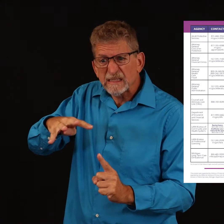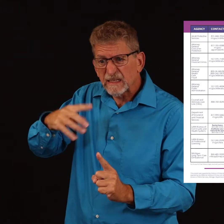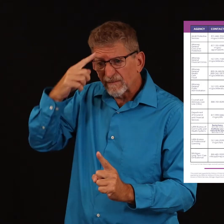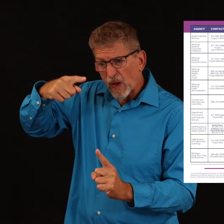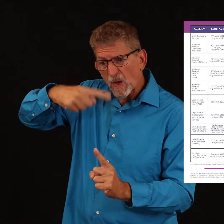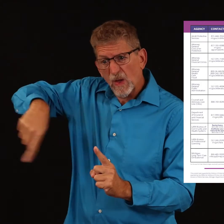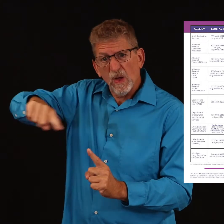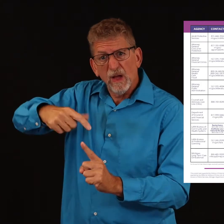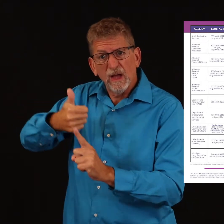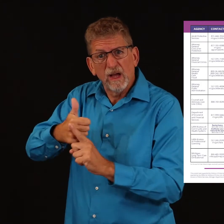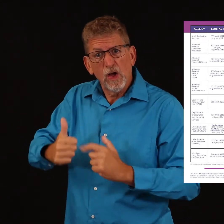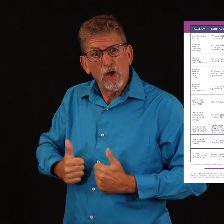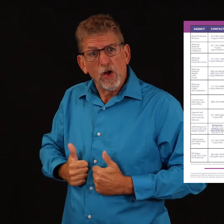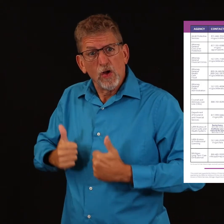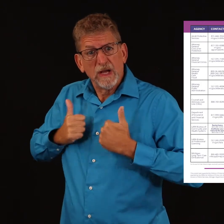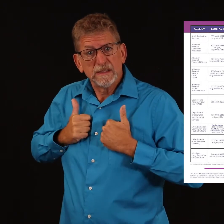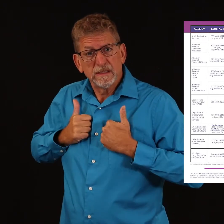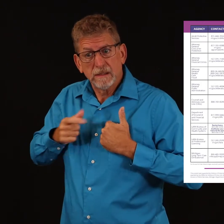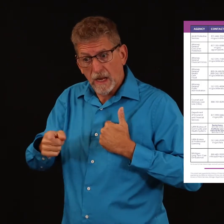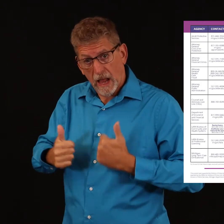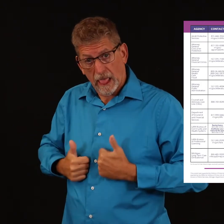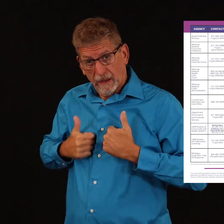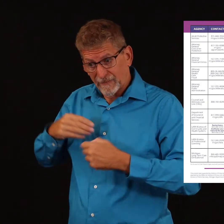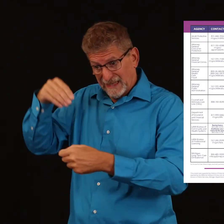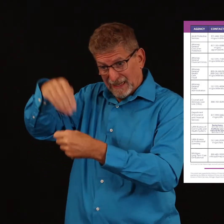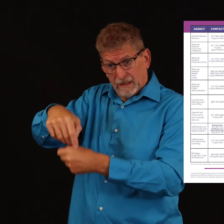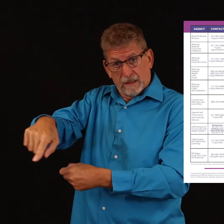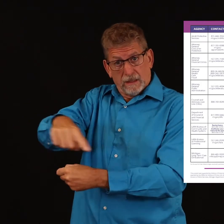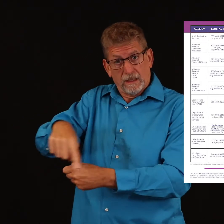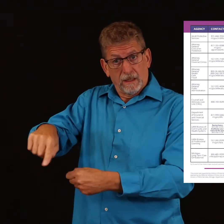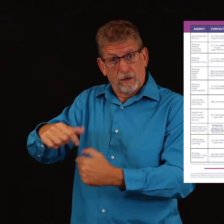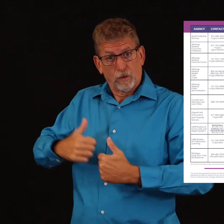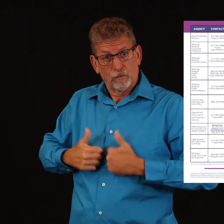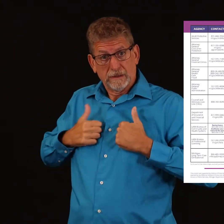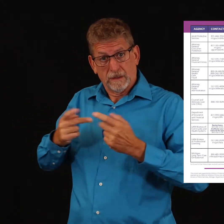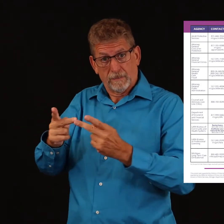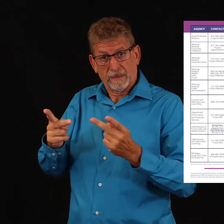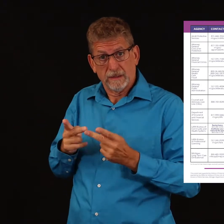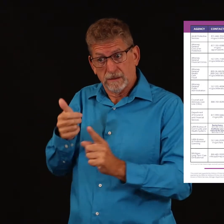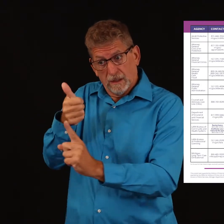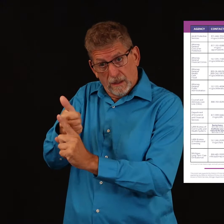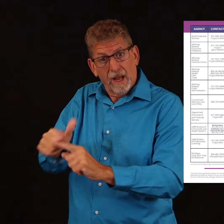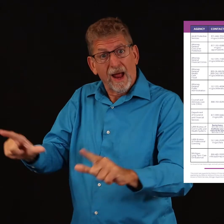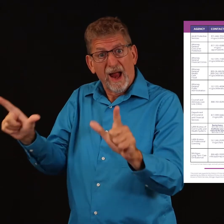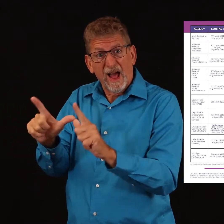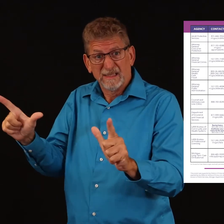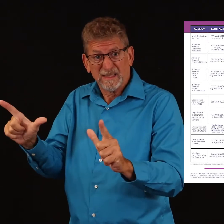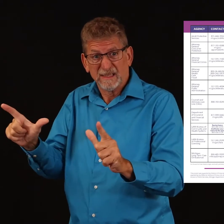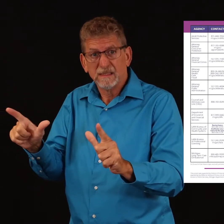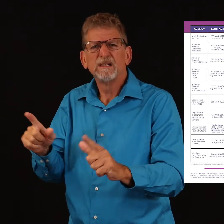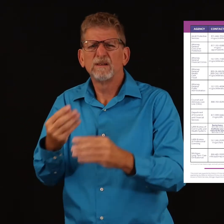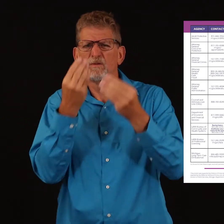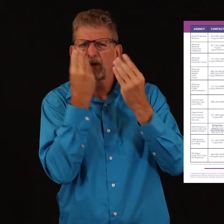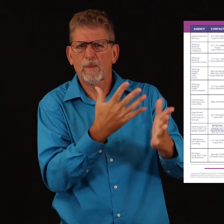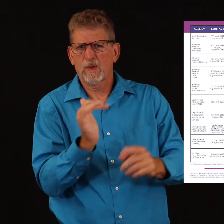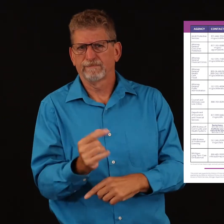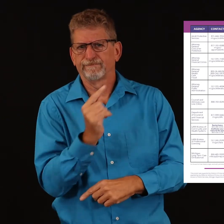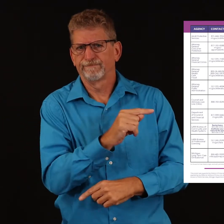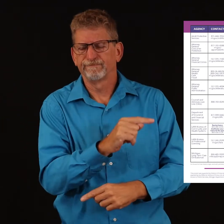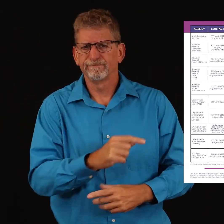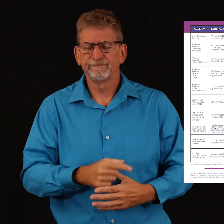of residents in licensed residential care facilities.